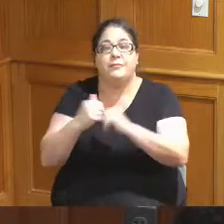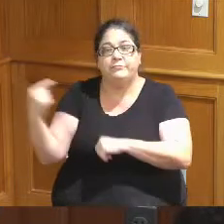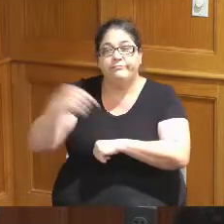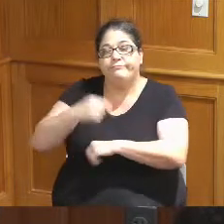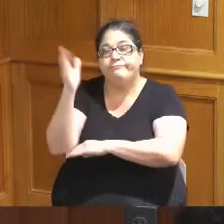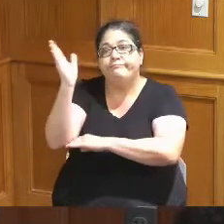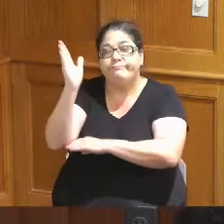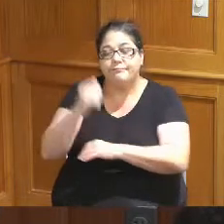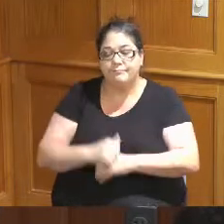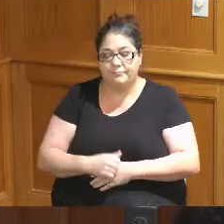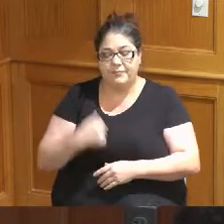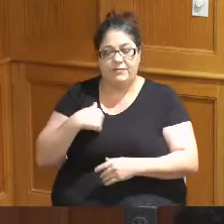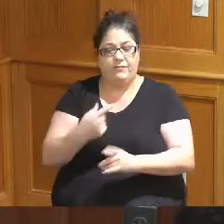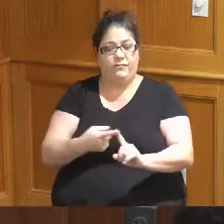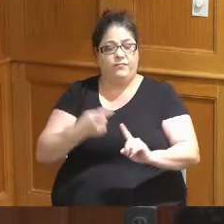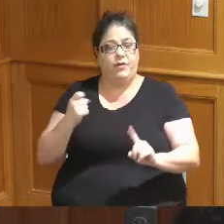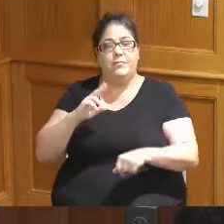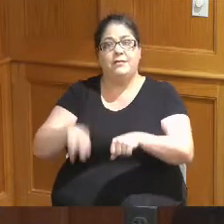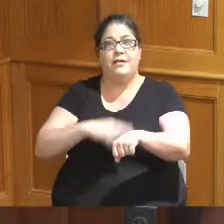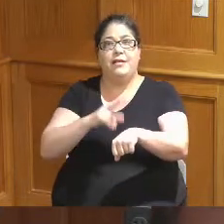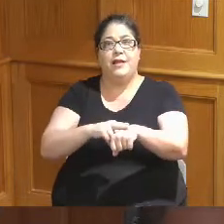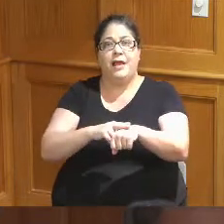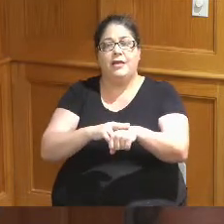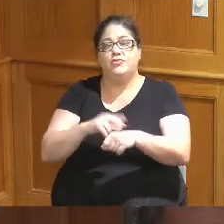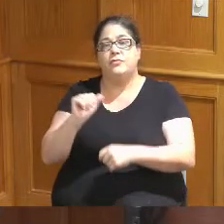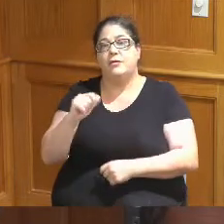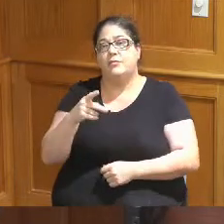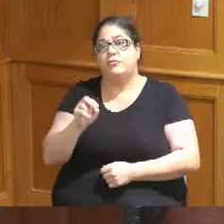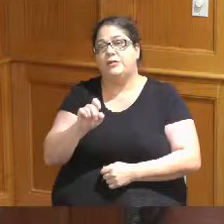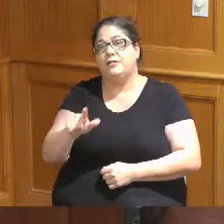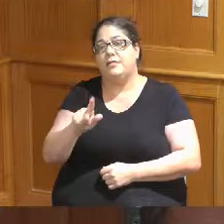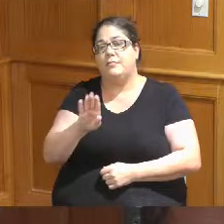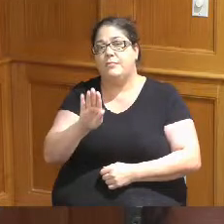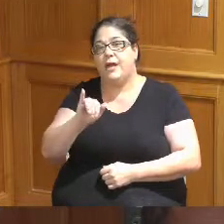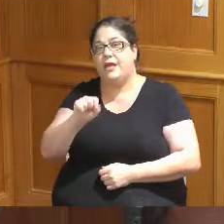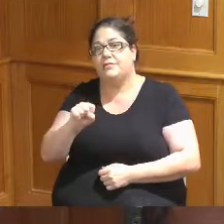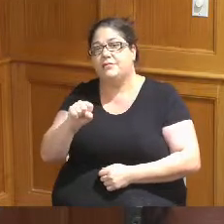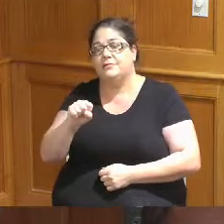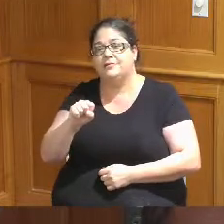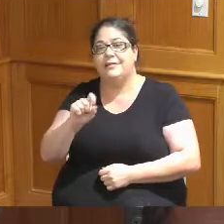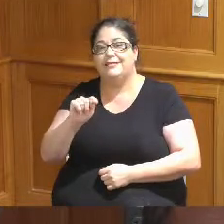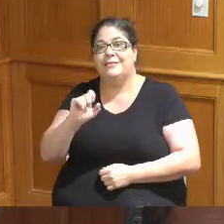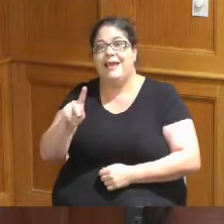I'm here from the national appraisal bias task force and we're going to provide a report to